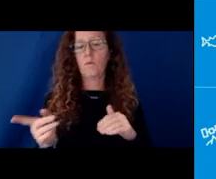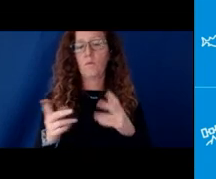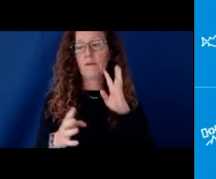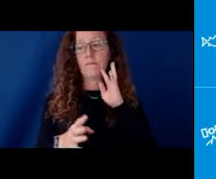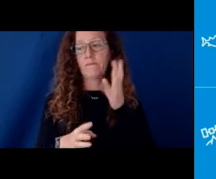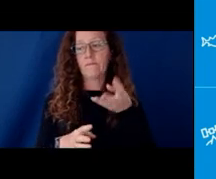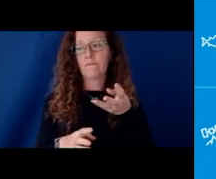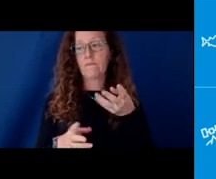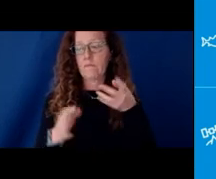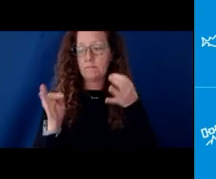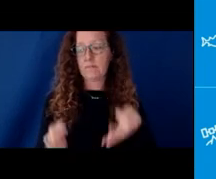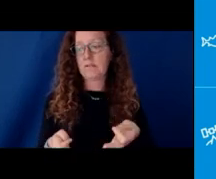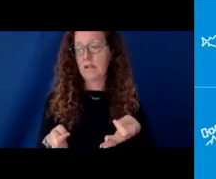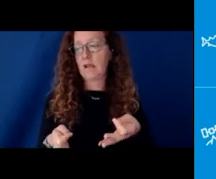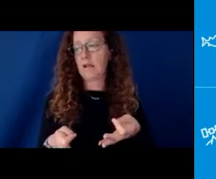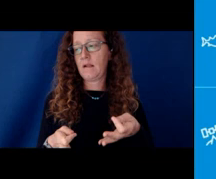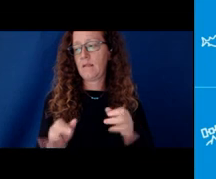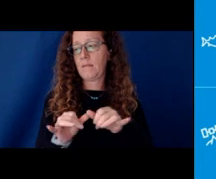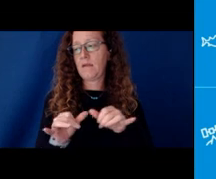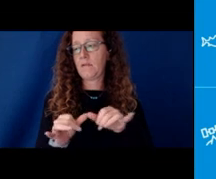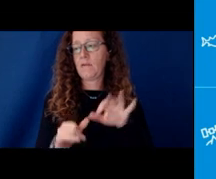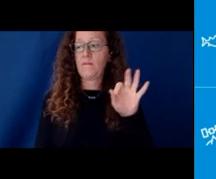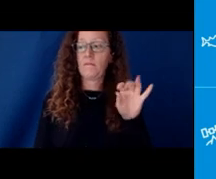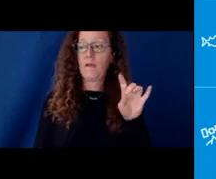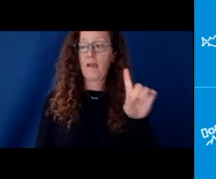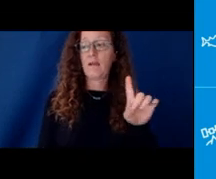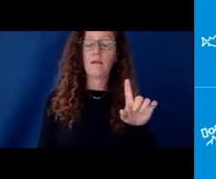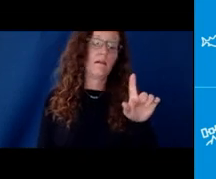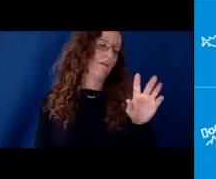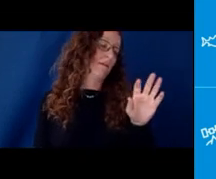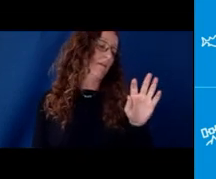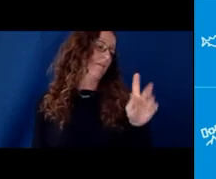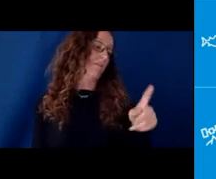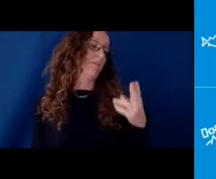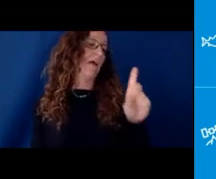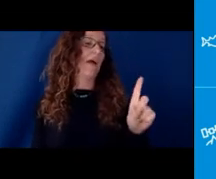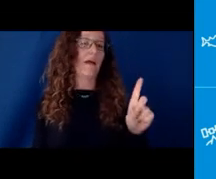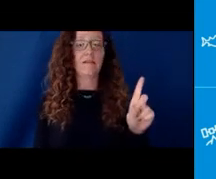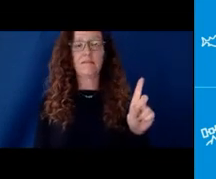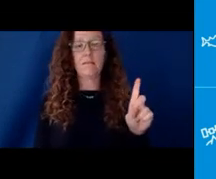we haven't quite decided how we say that, but it's the percent of heat attributable deaths,